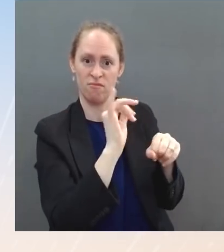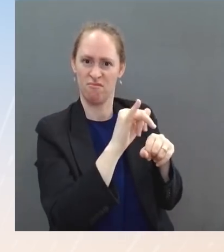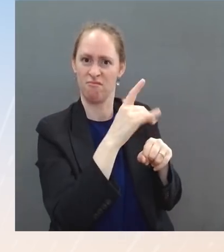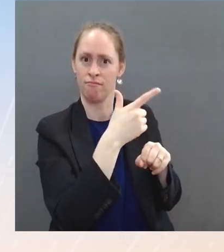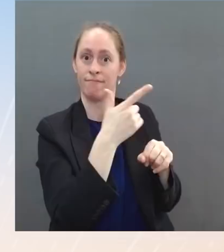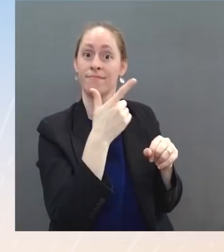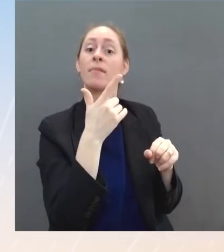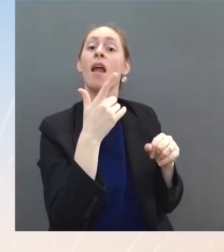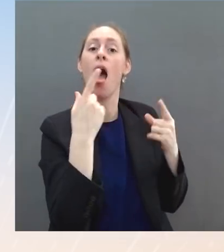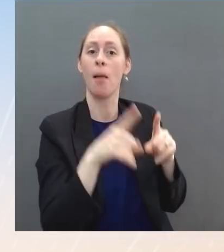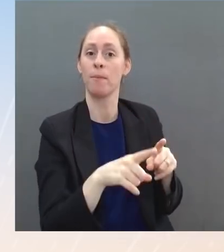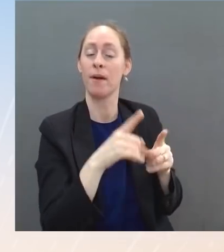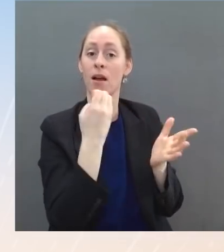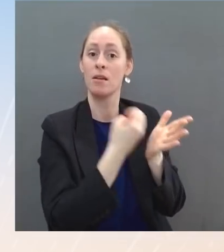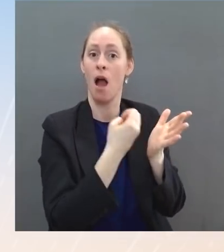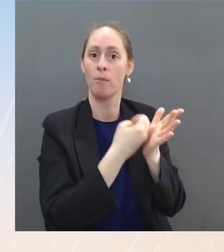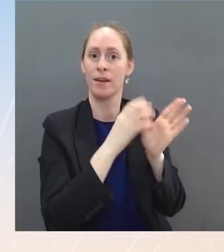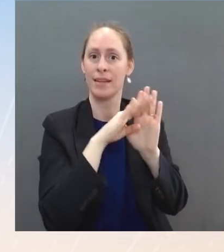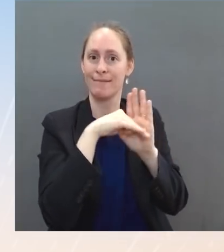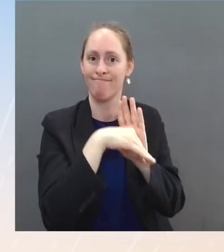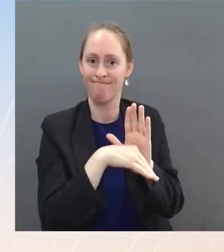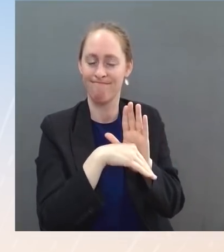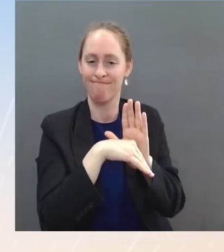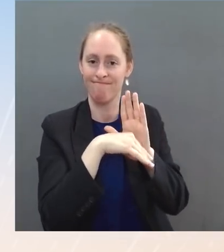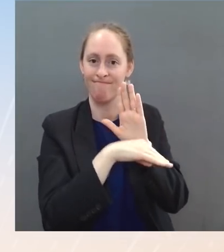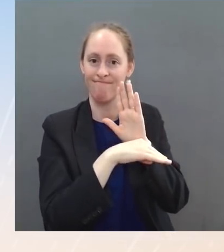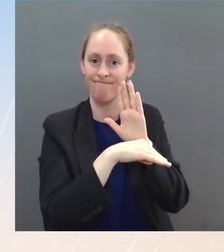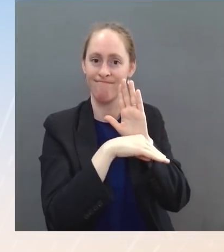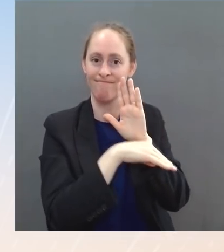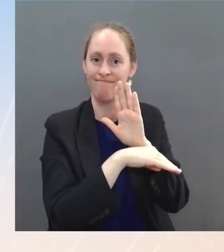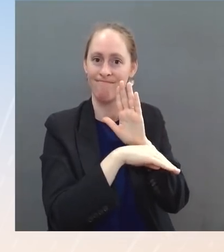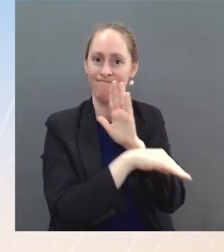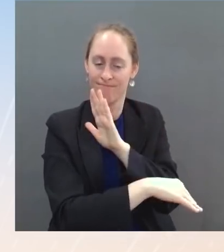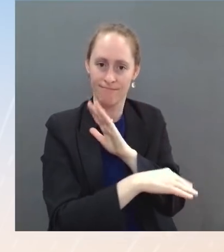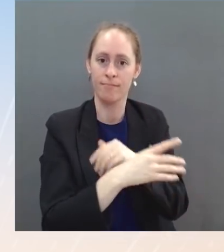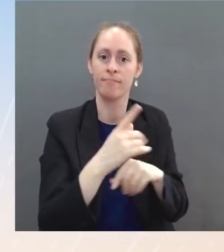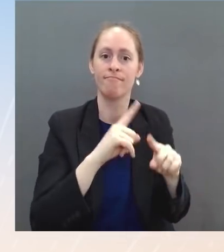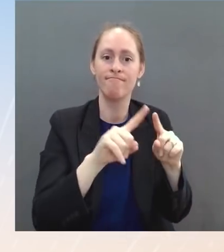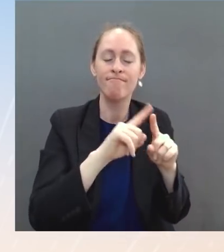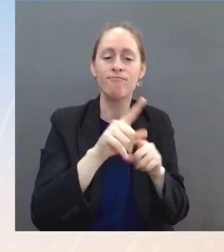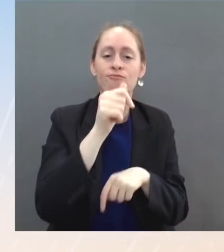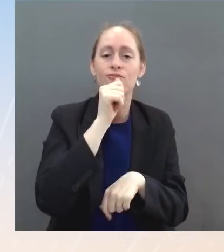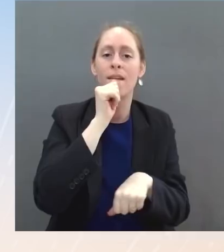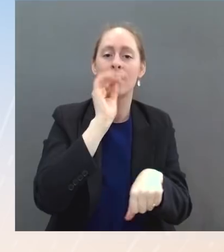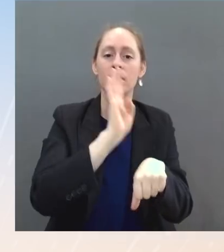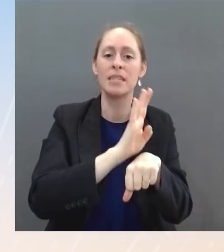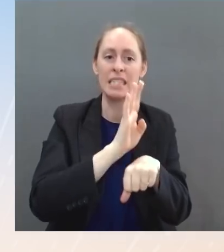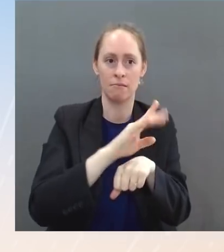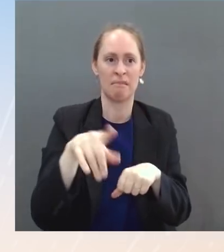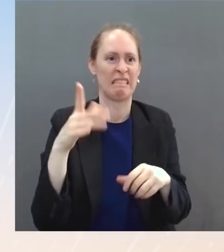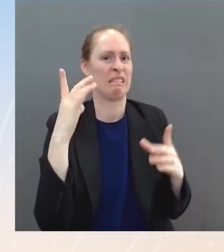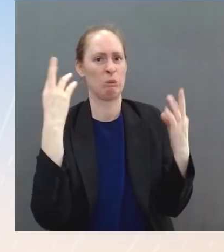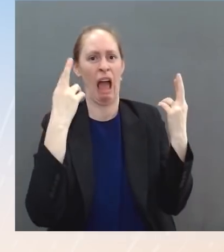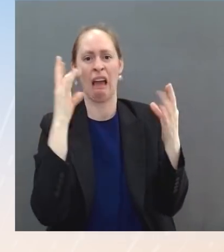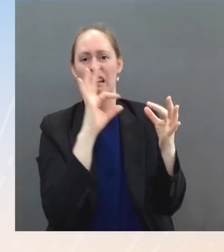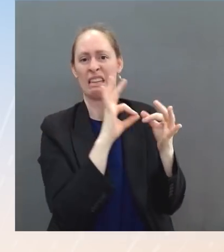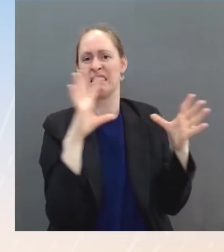There are businesses -- private sector businesses around the world have pulled their -- their business and their investments out of Russia.